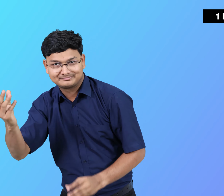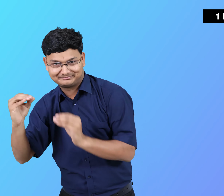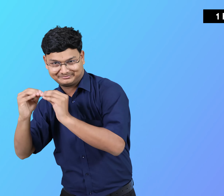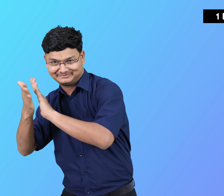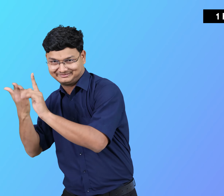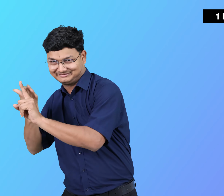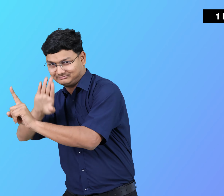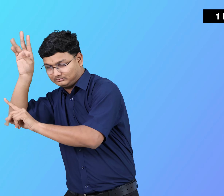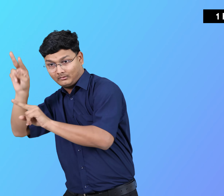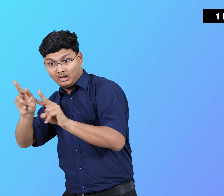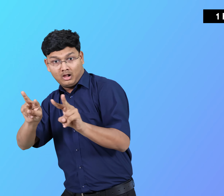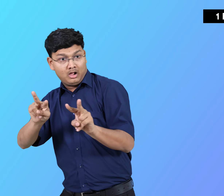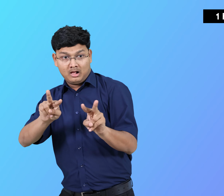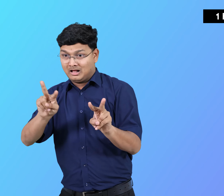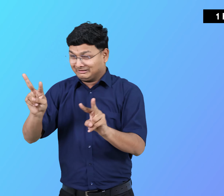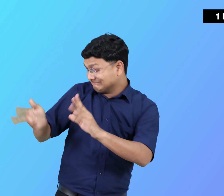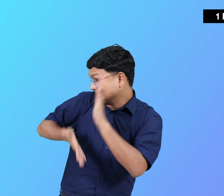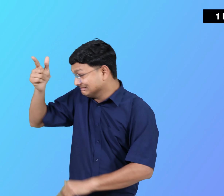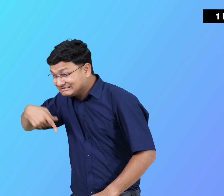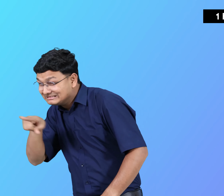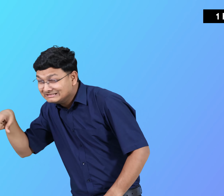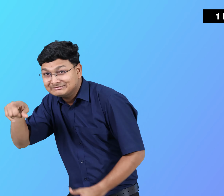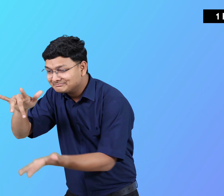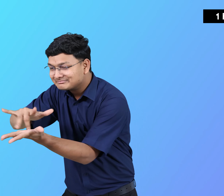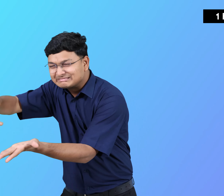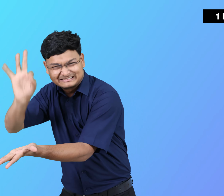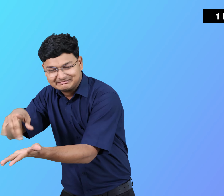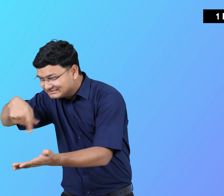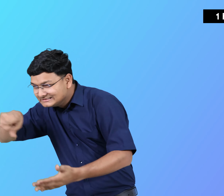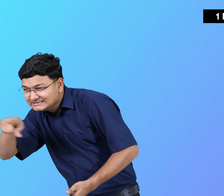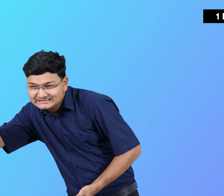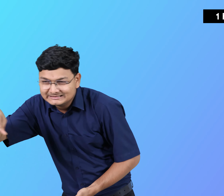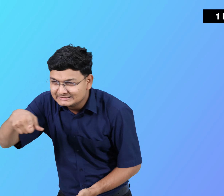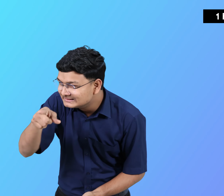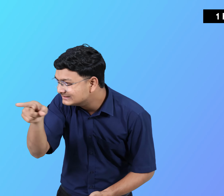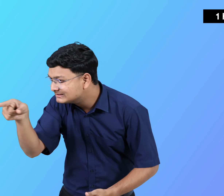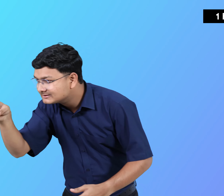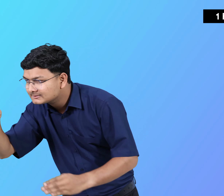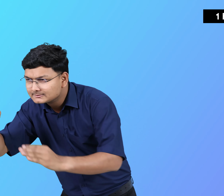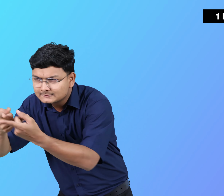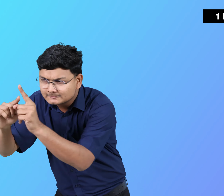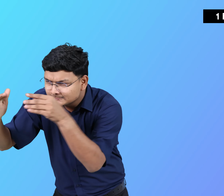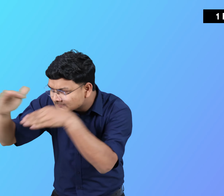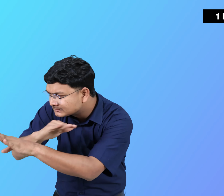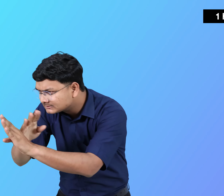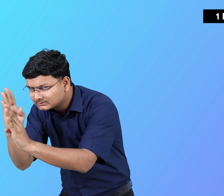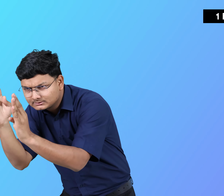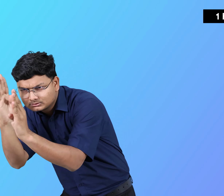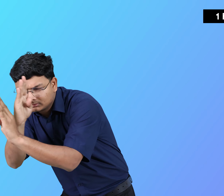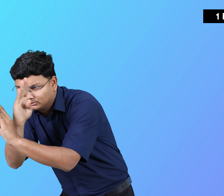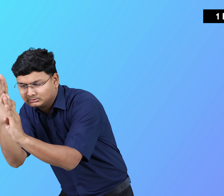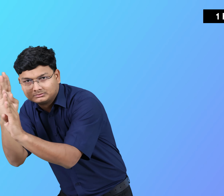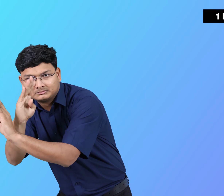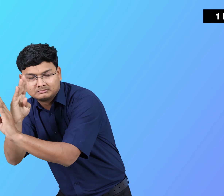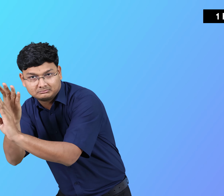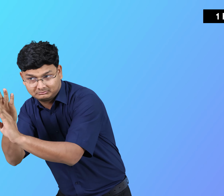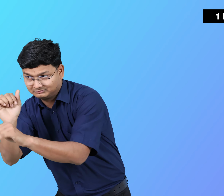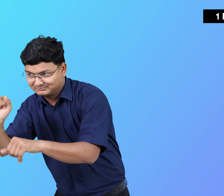Ben-Hadad also ran away to the city and hid in a room.